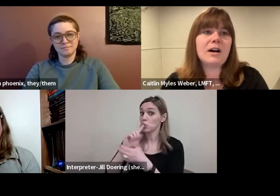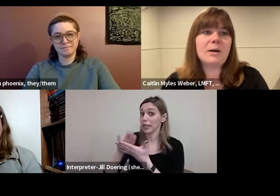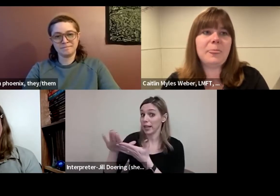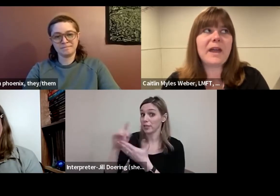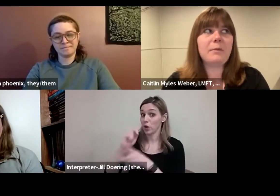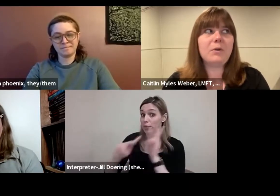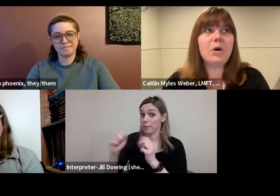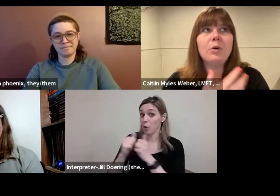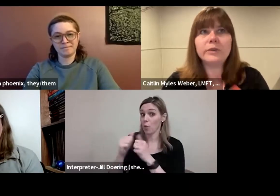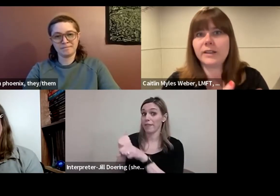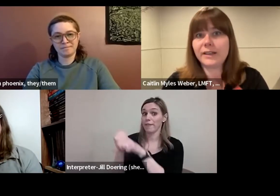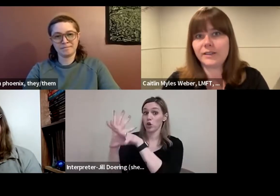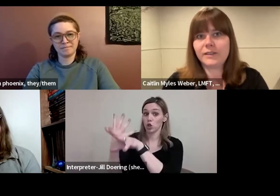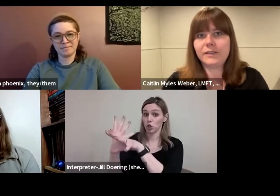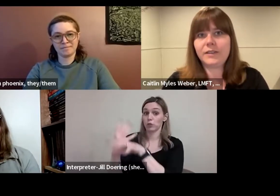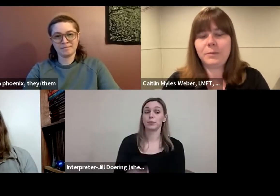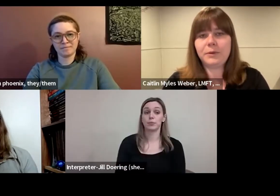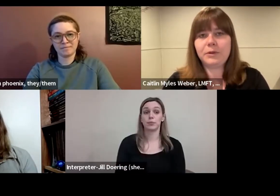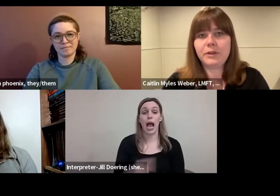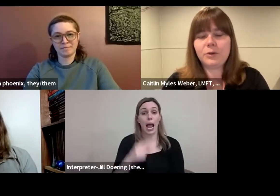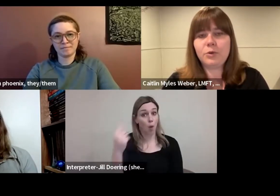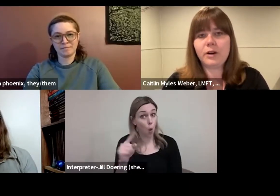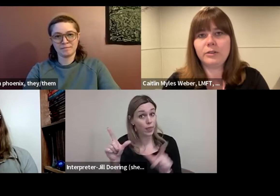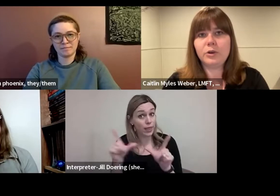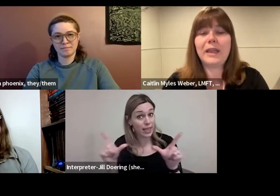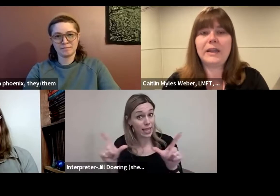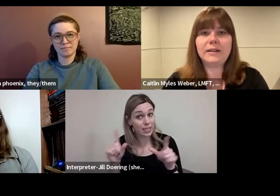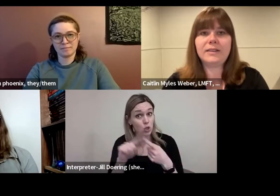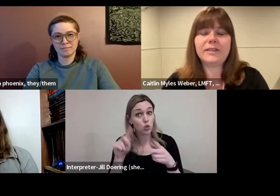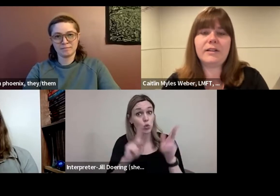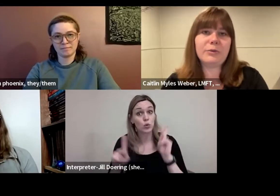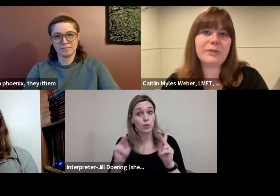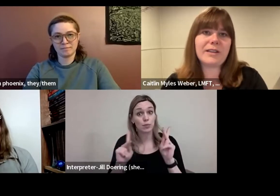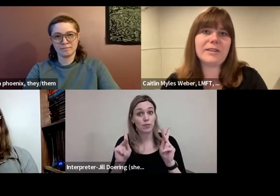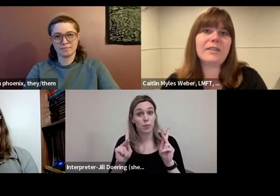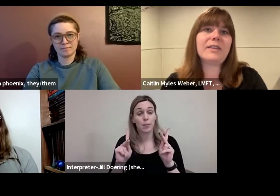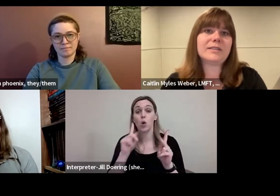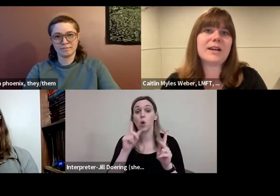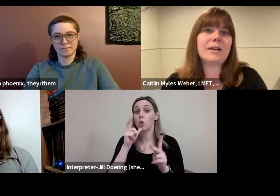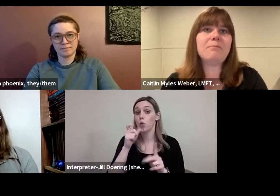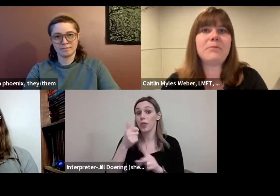I'm only licensed to see people who are located in the state of Wisconsin at this time.